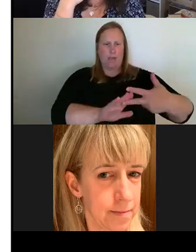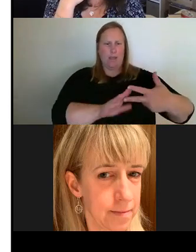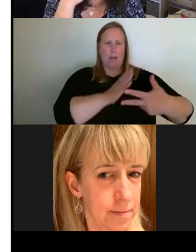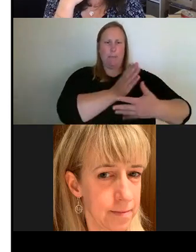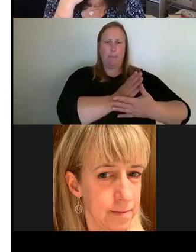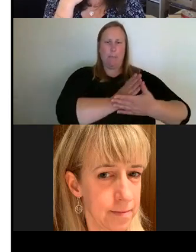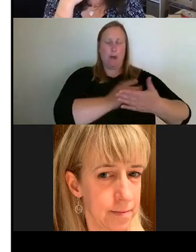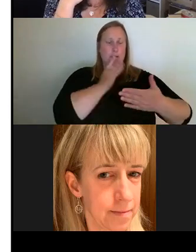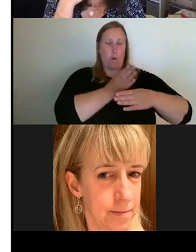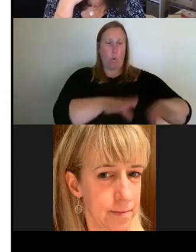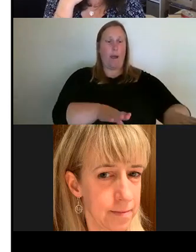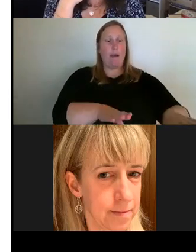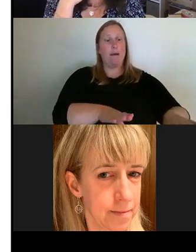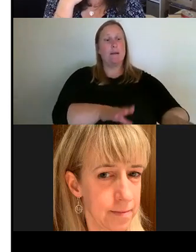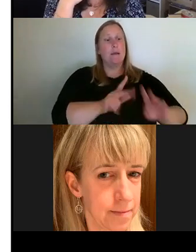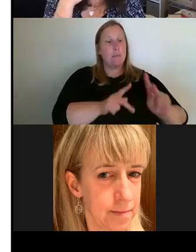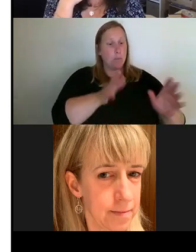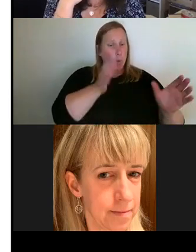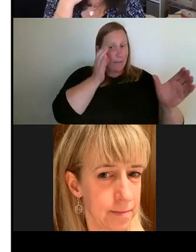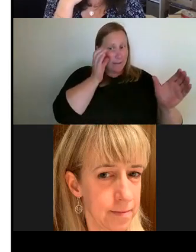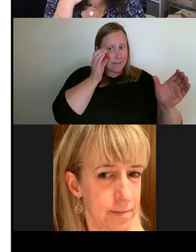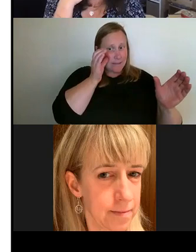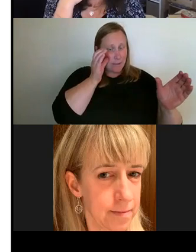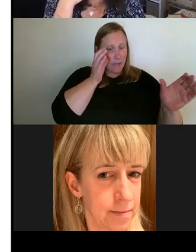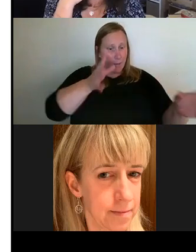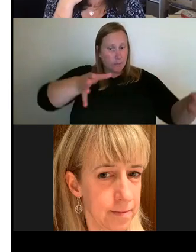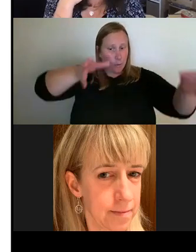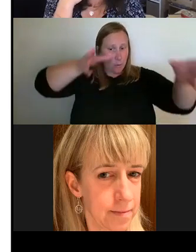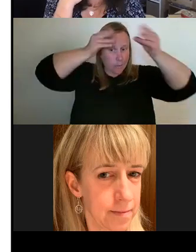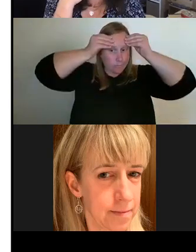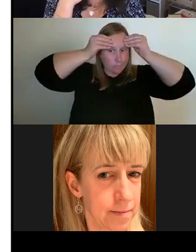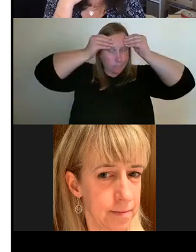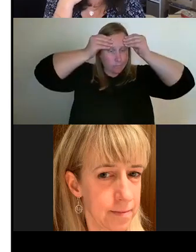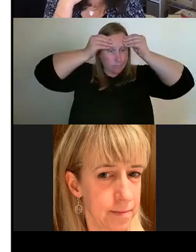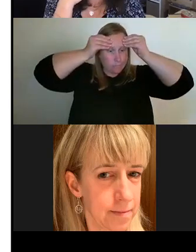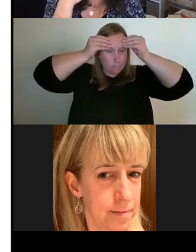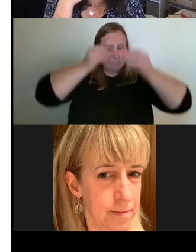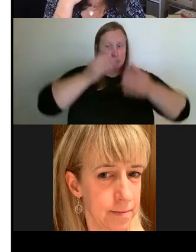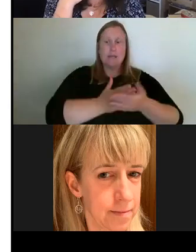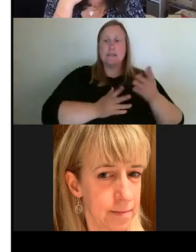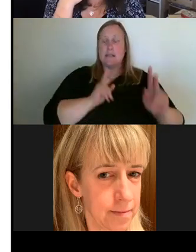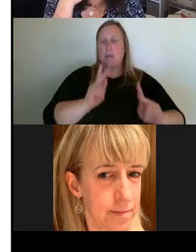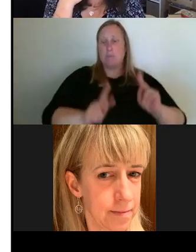People who do better with listening, absorbing. Historically some people have thought of these